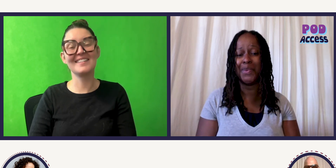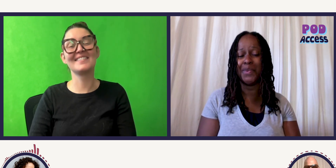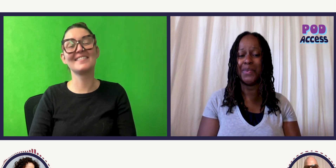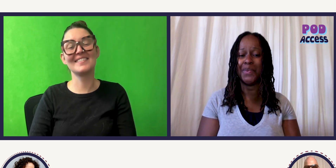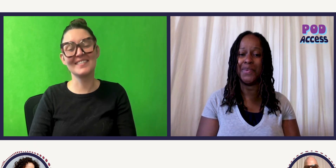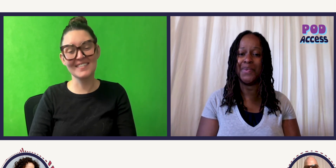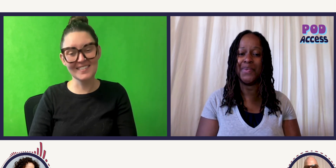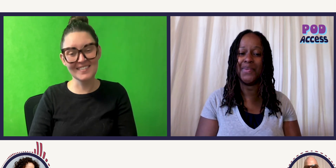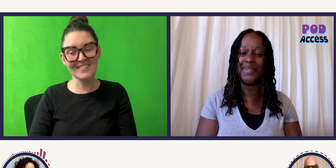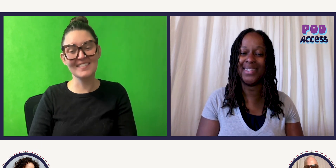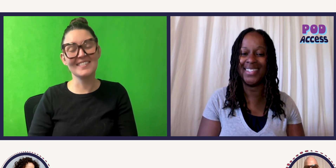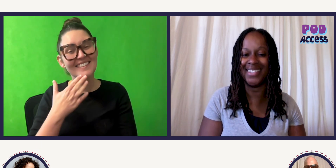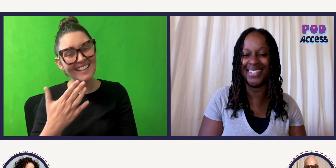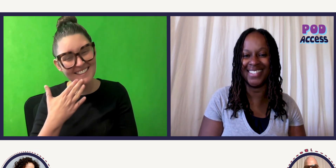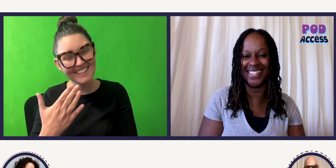[chuckles] Thanks! THOMAS: